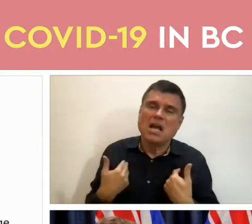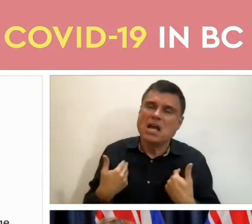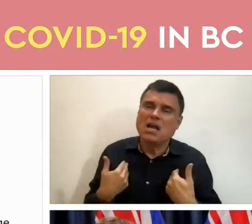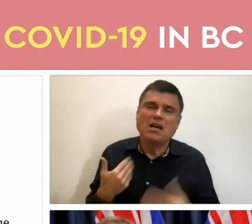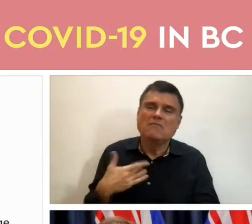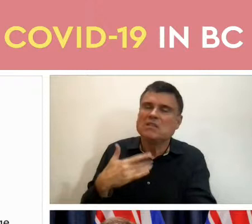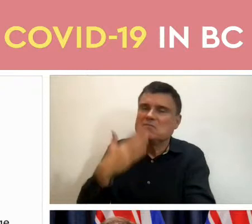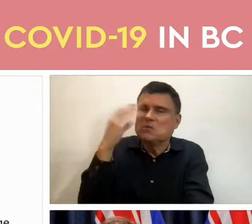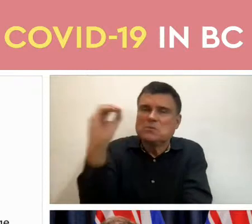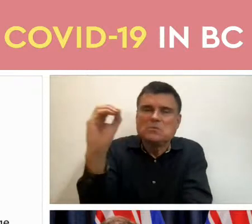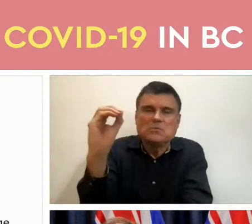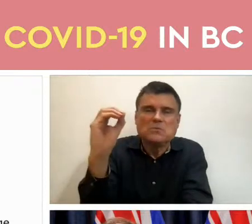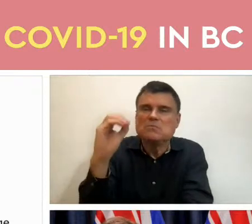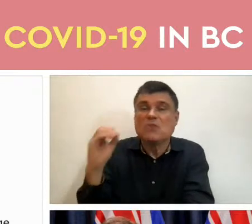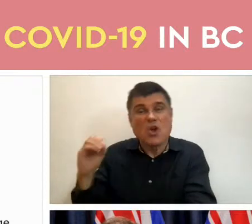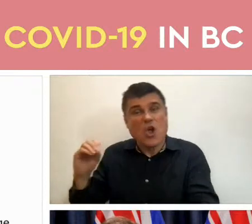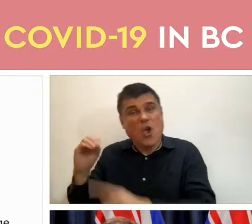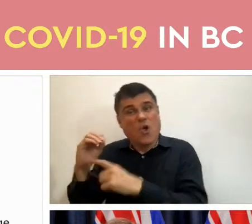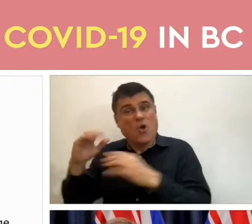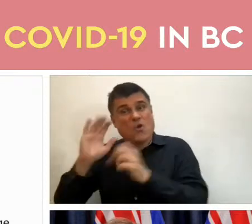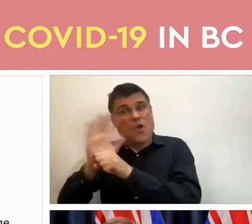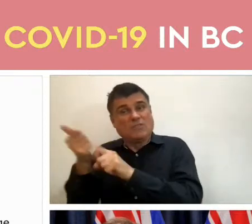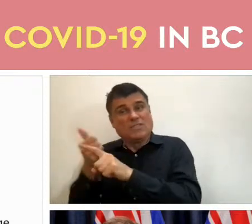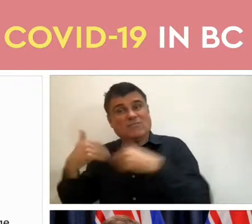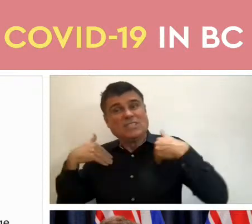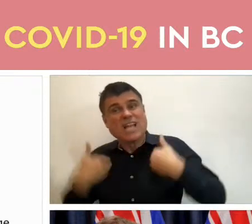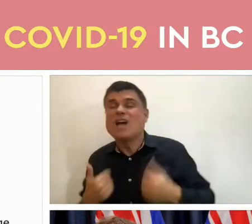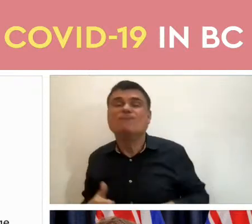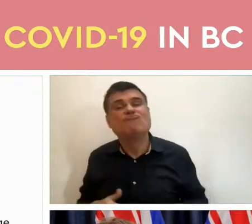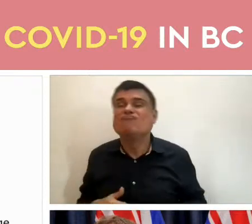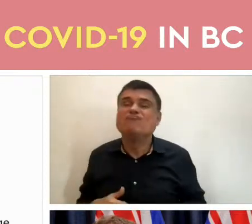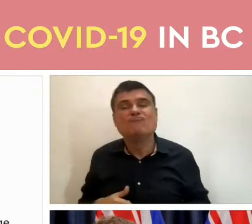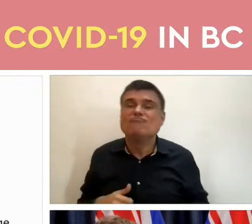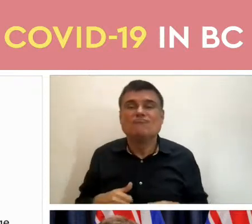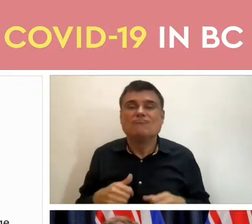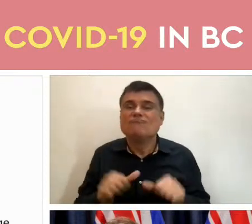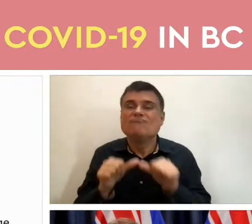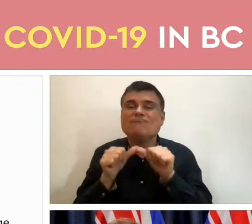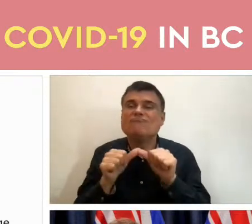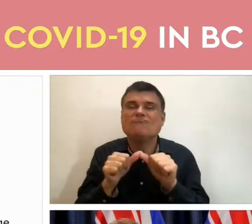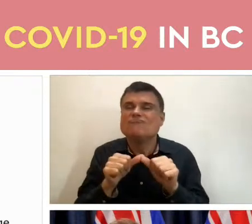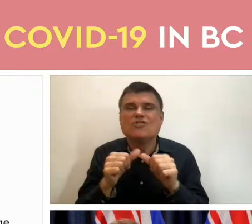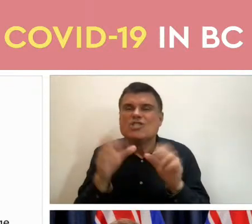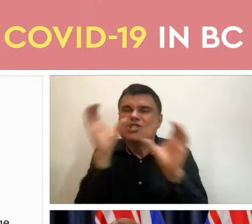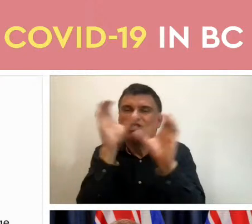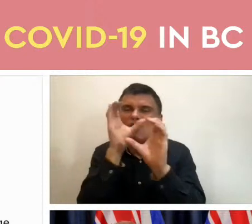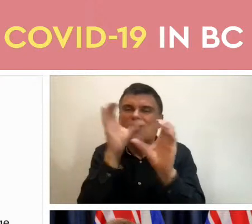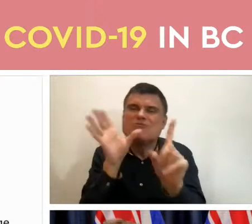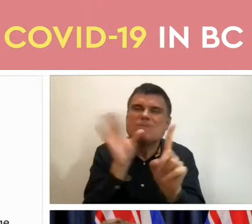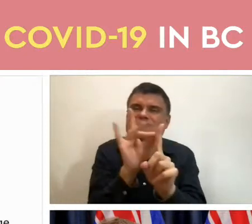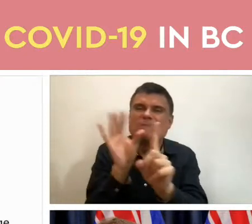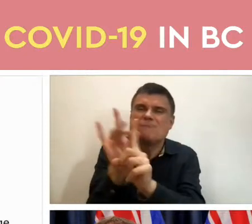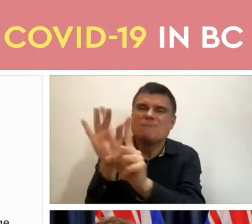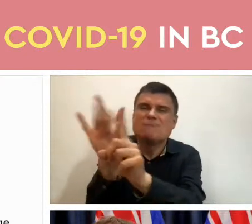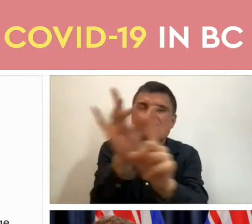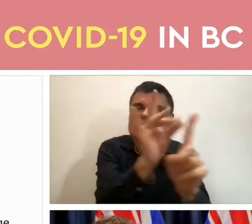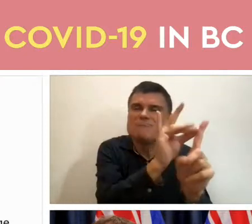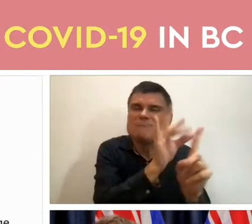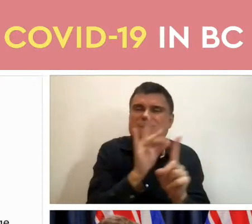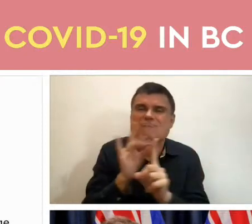All of us give it and the response needs to be energized in order to deal with that.